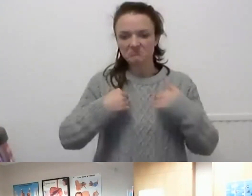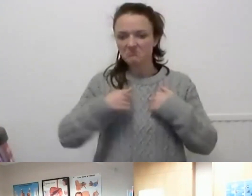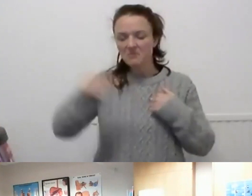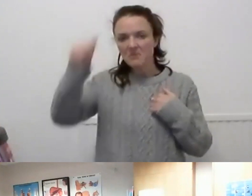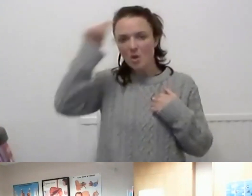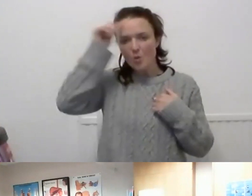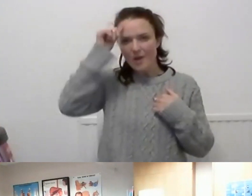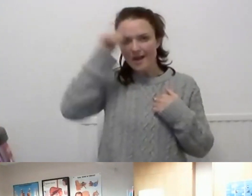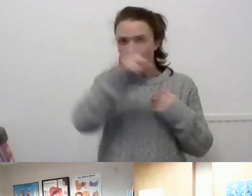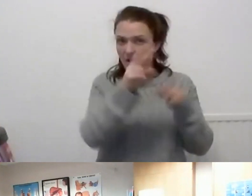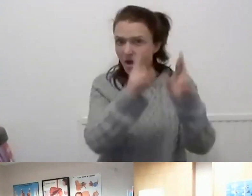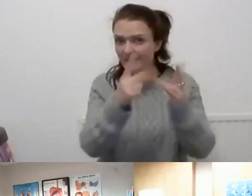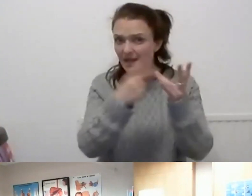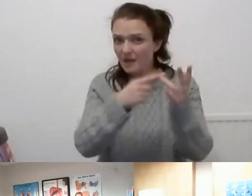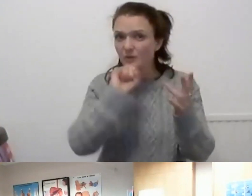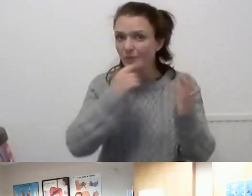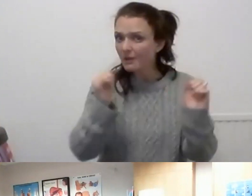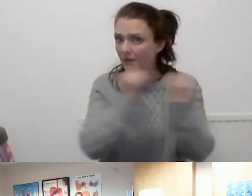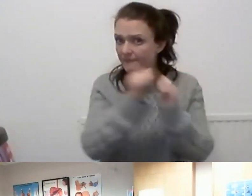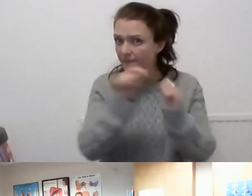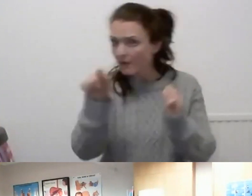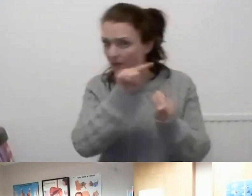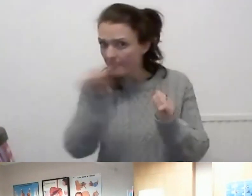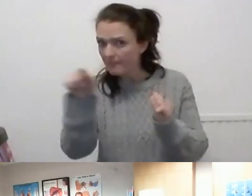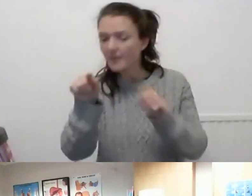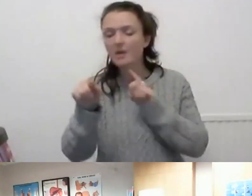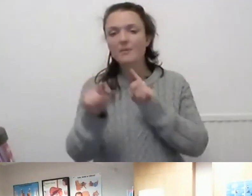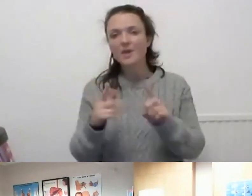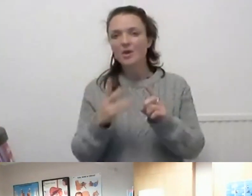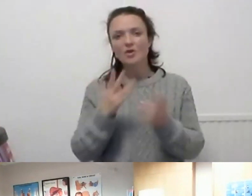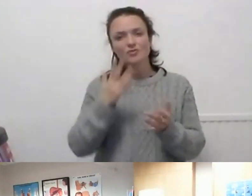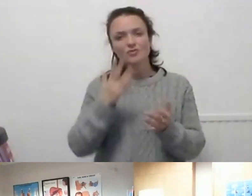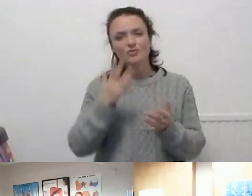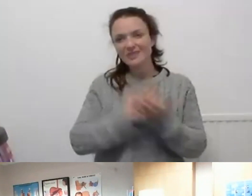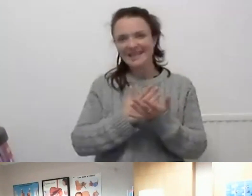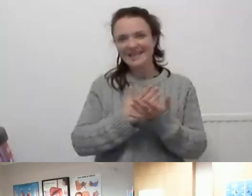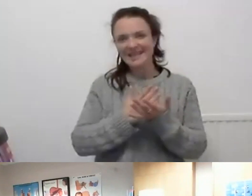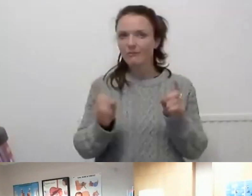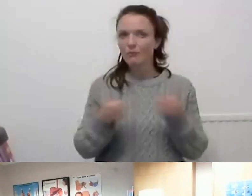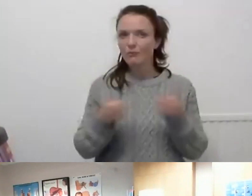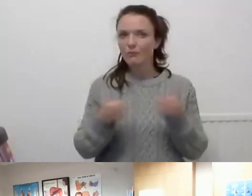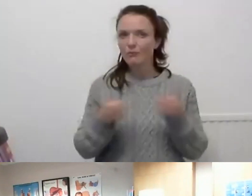there isn't a kind of preference choice over which one to have. At the moment, people are